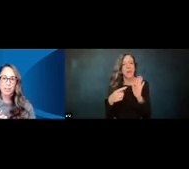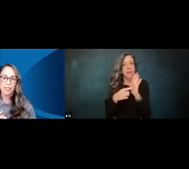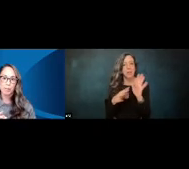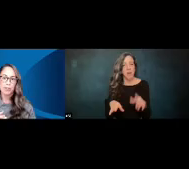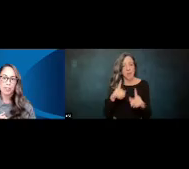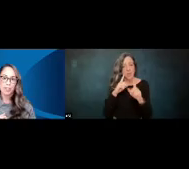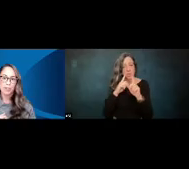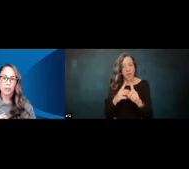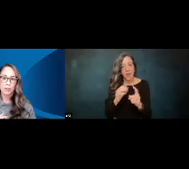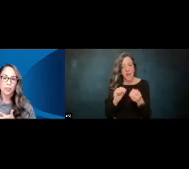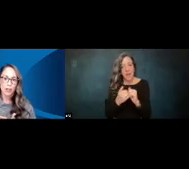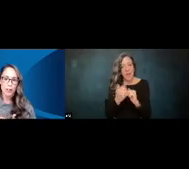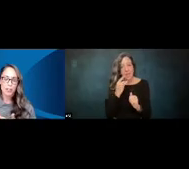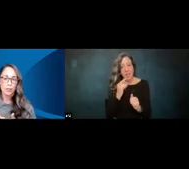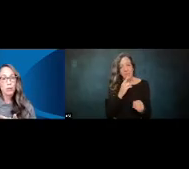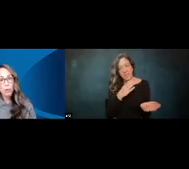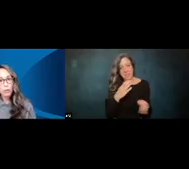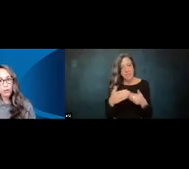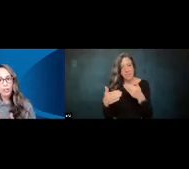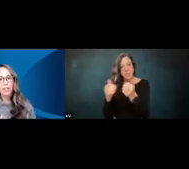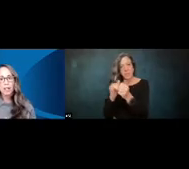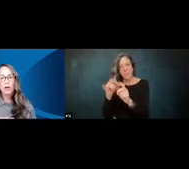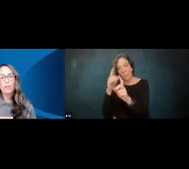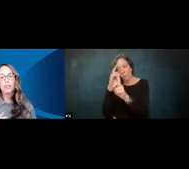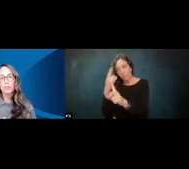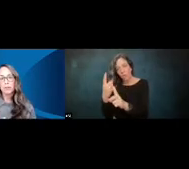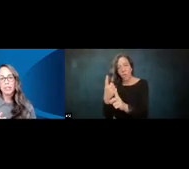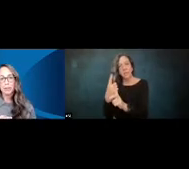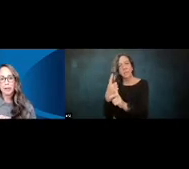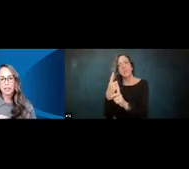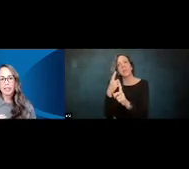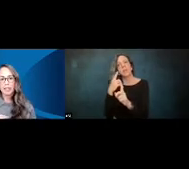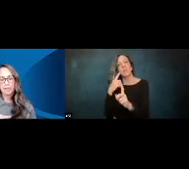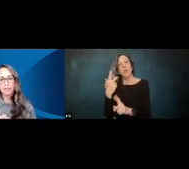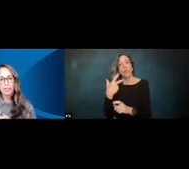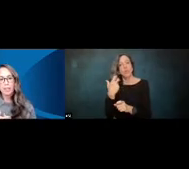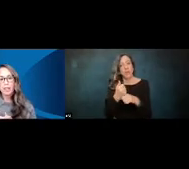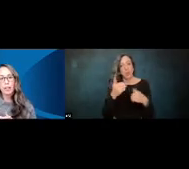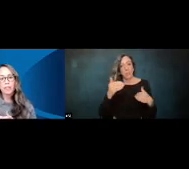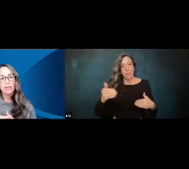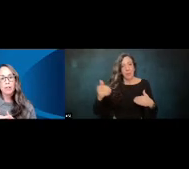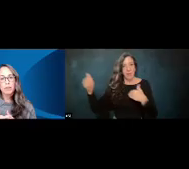California is progressing toward those targets or goals over a three-year period. Rather than